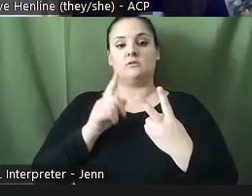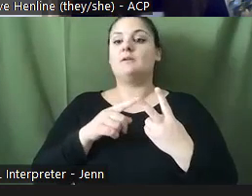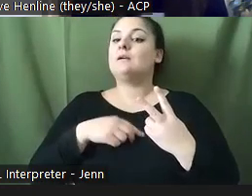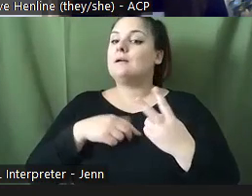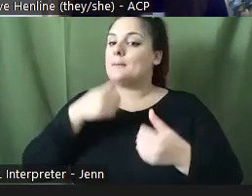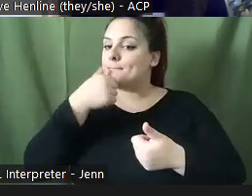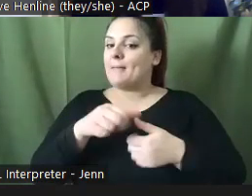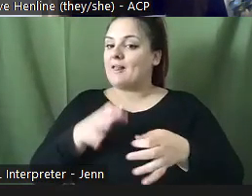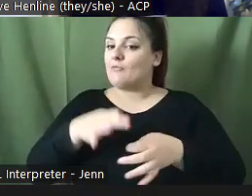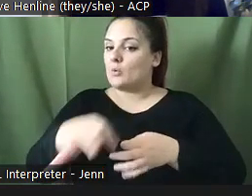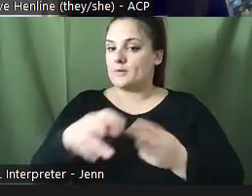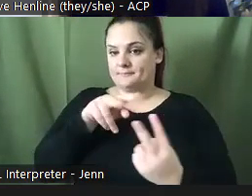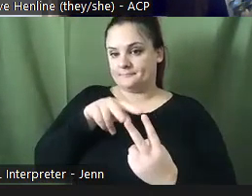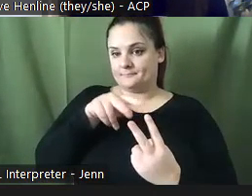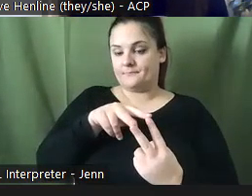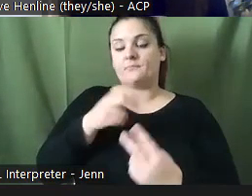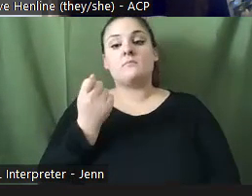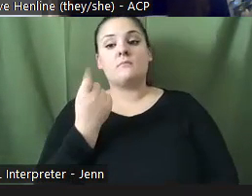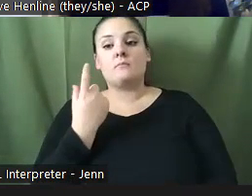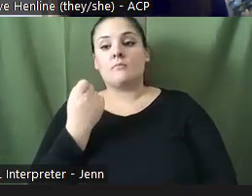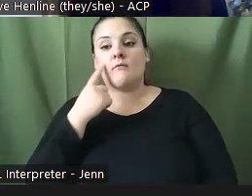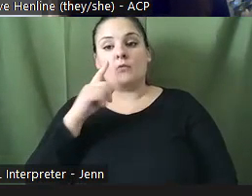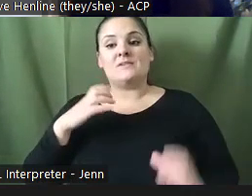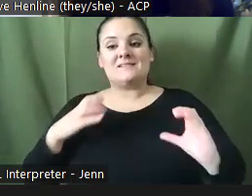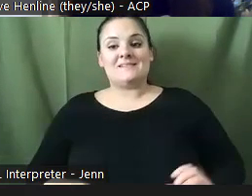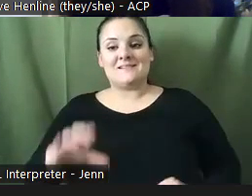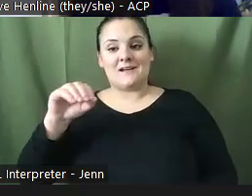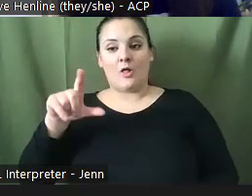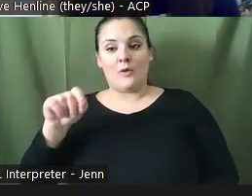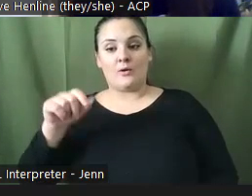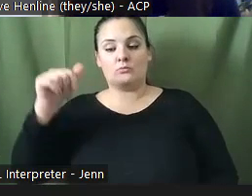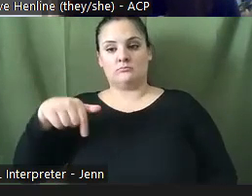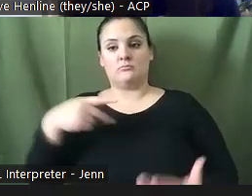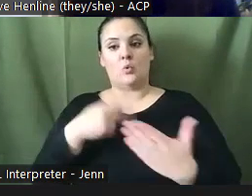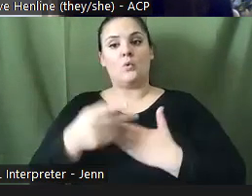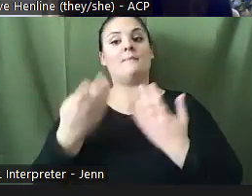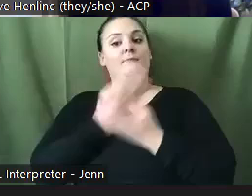program that is free for citizens of Colorado and it's meant to be a supplemental element of